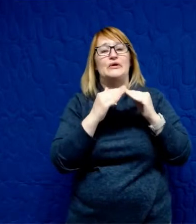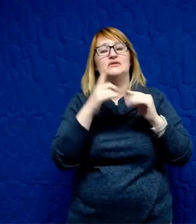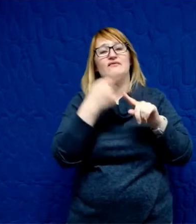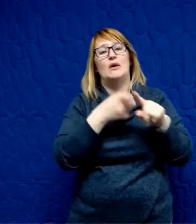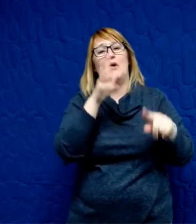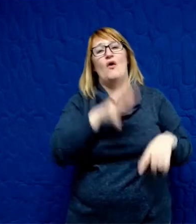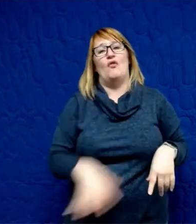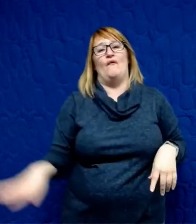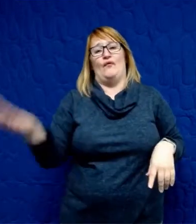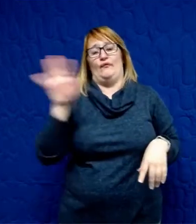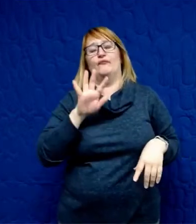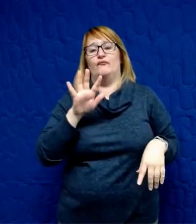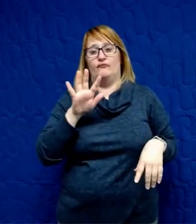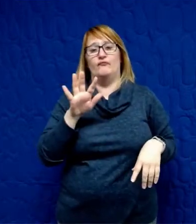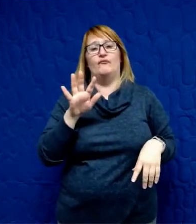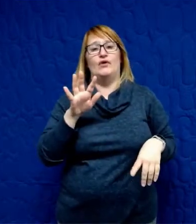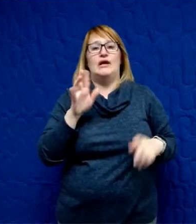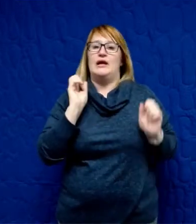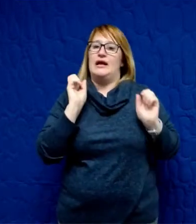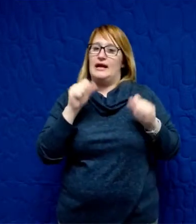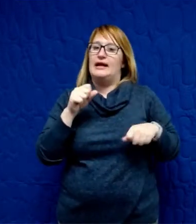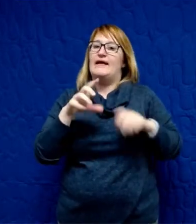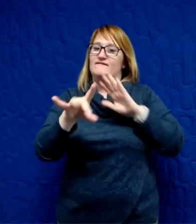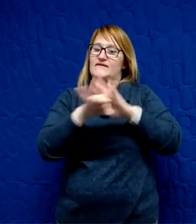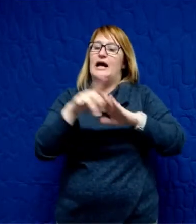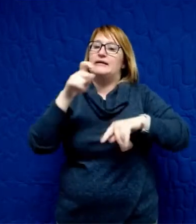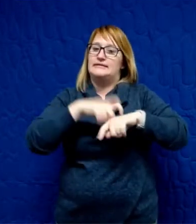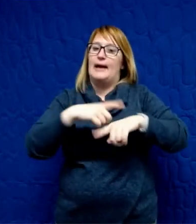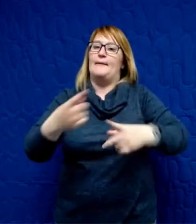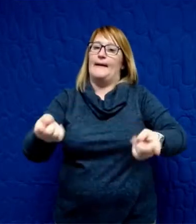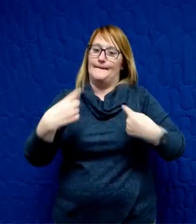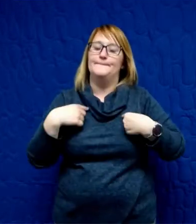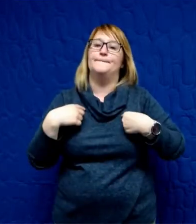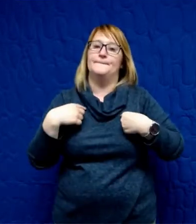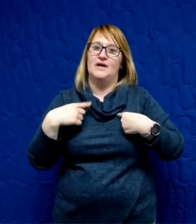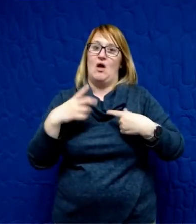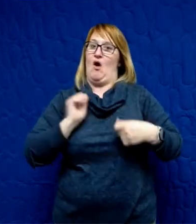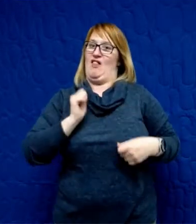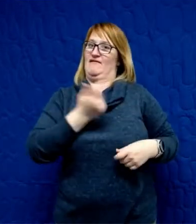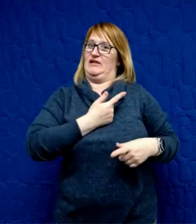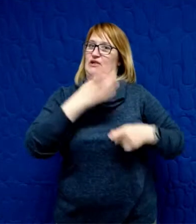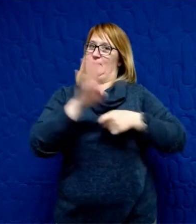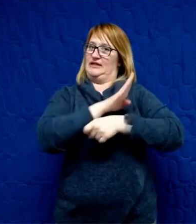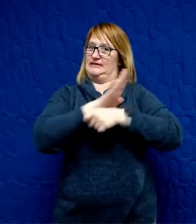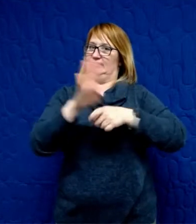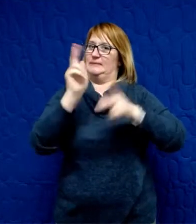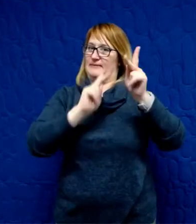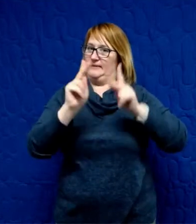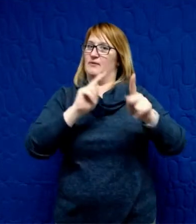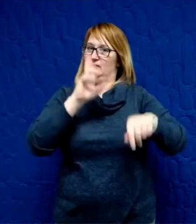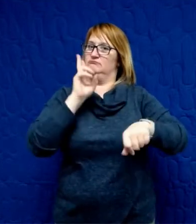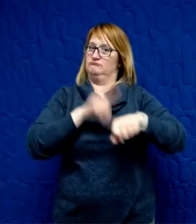And so if you can carve out time - we're all incredibly busy people absolutely